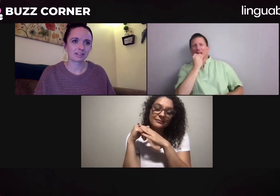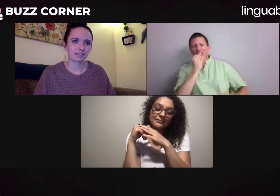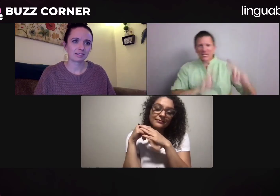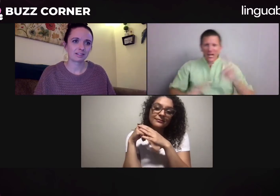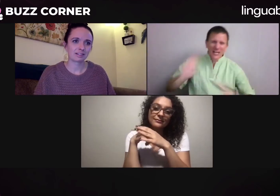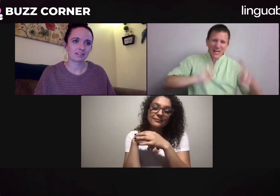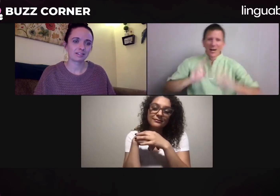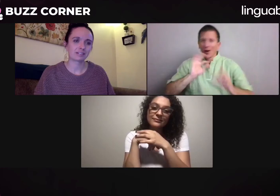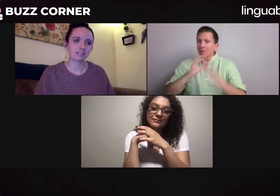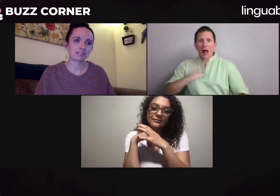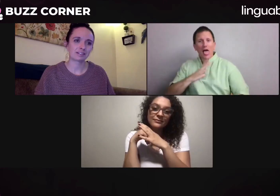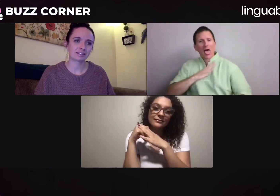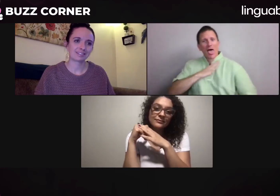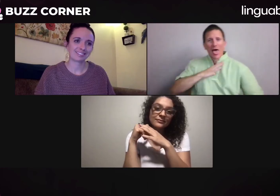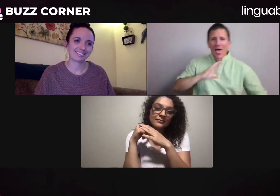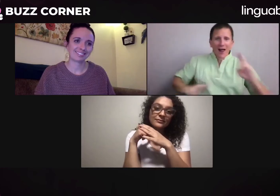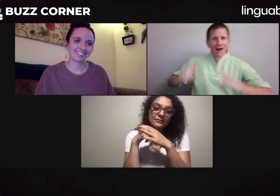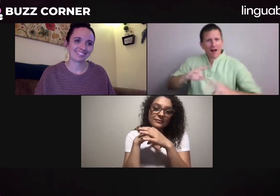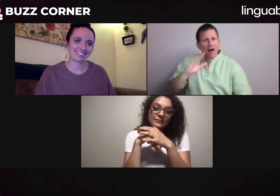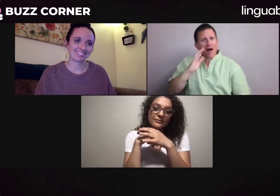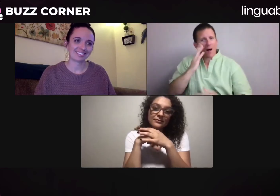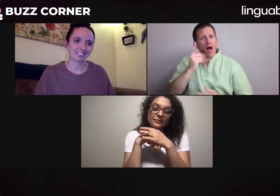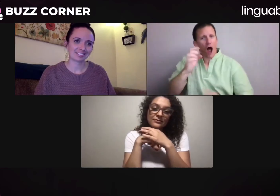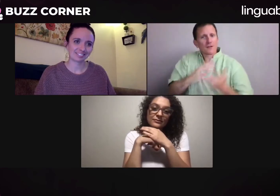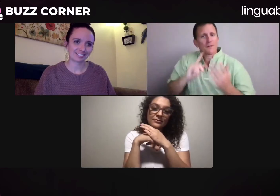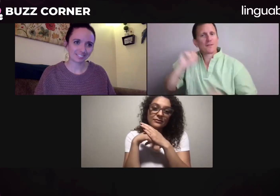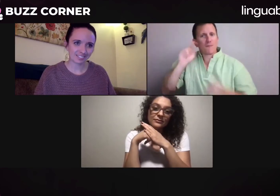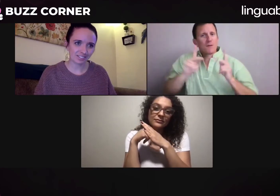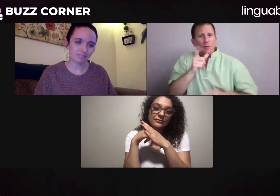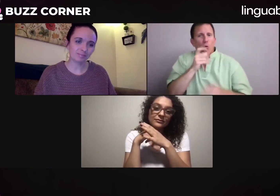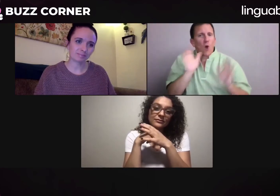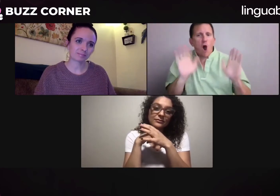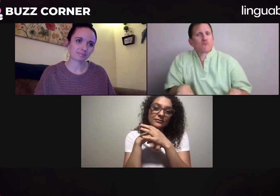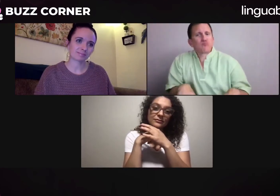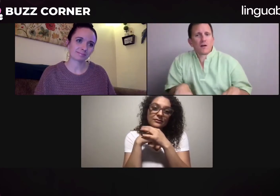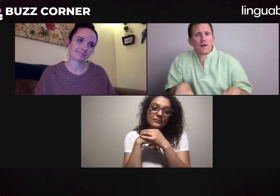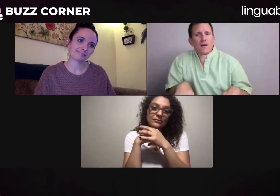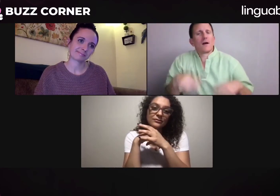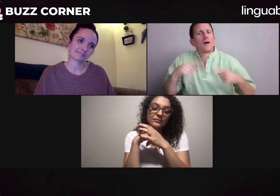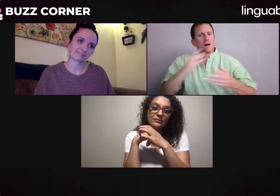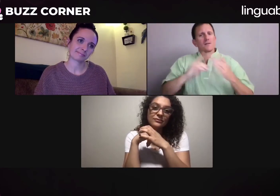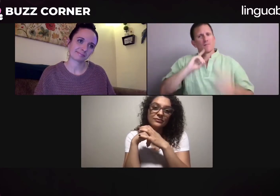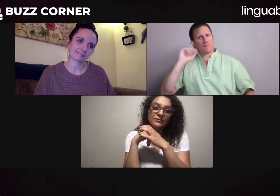and the interpreters are like, “All right, I'll have some food with you and I'll chat with you.” There are some Deaf people who are like, “That's cool, that's fine.”